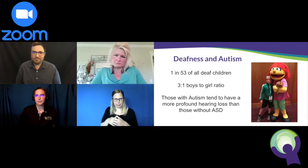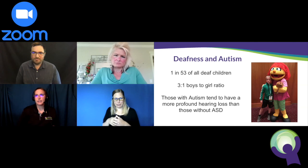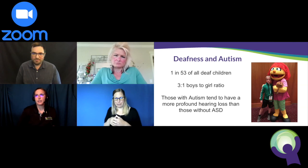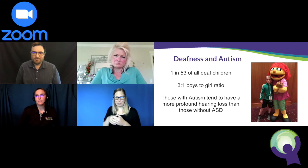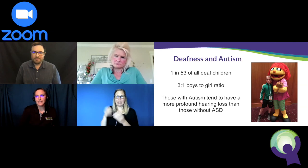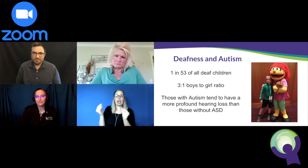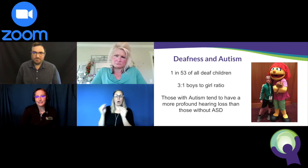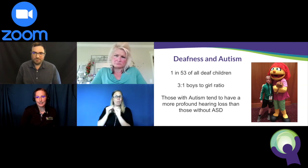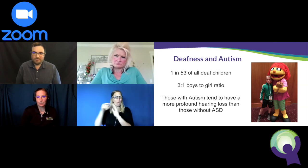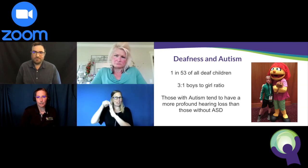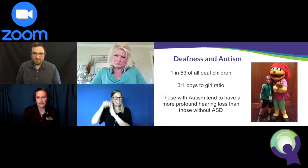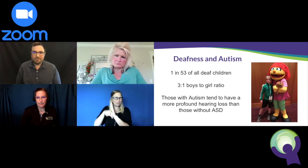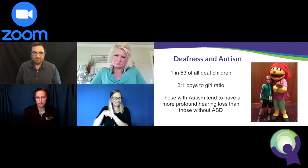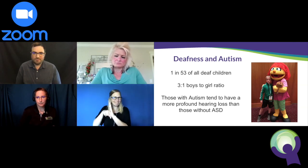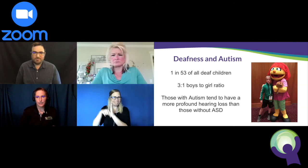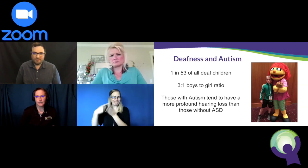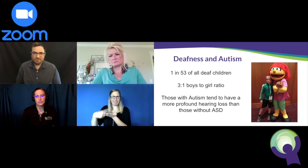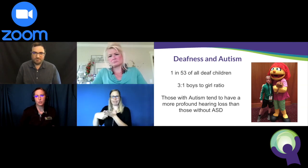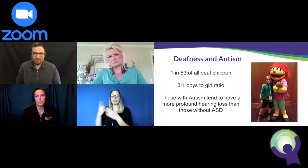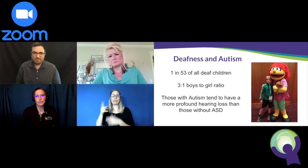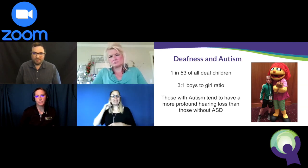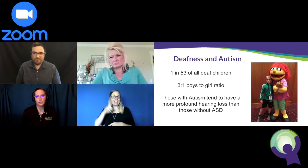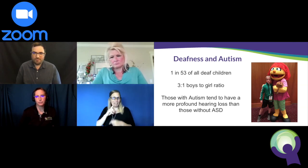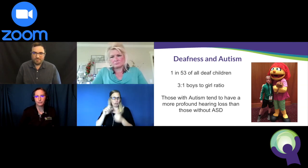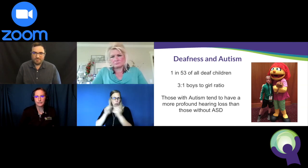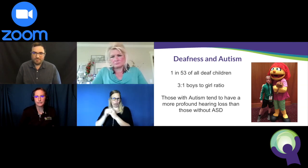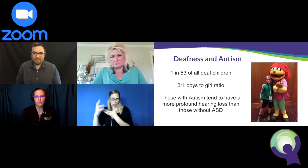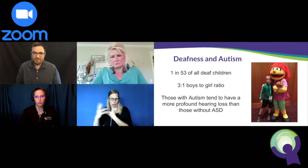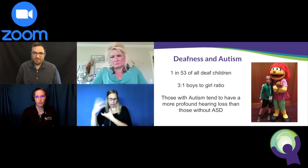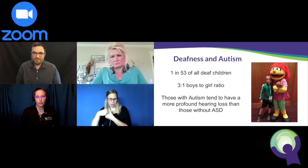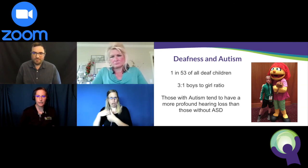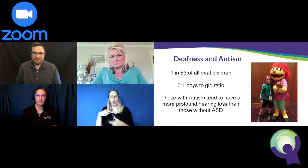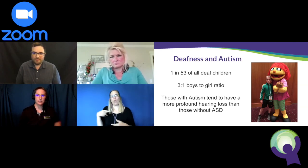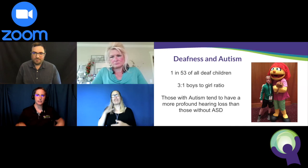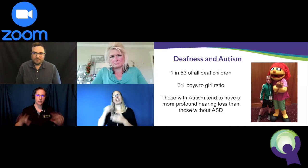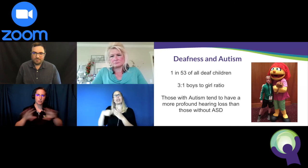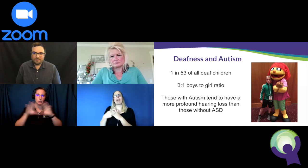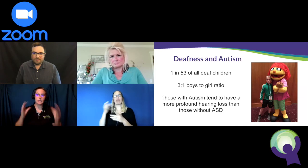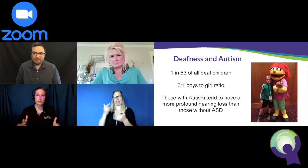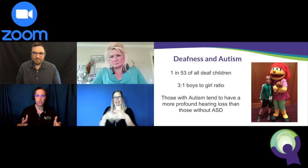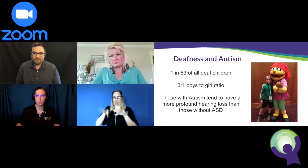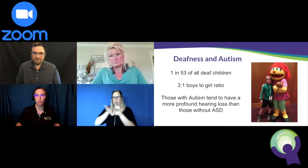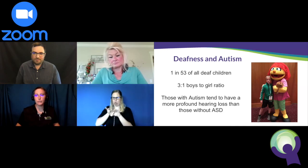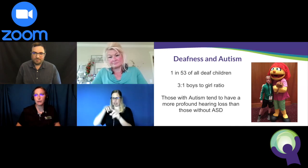here of deafness and autism. And so we talked about the prevalence earlier in the community in general but now we're going